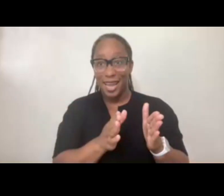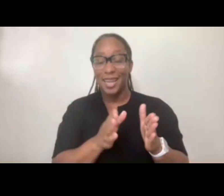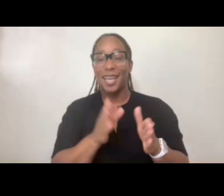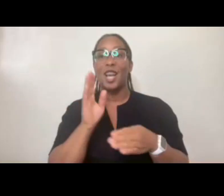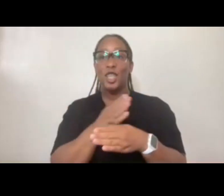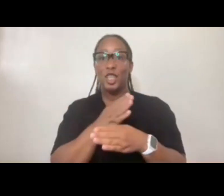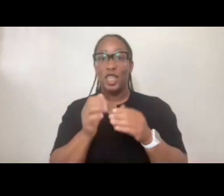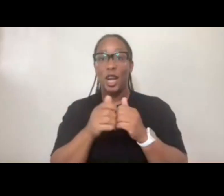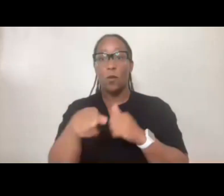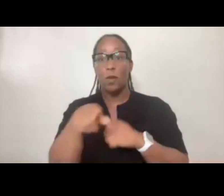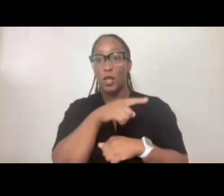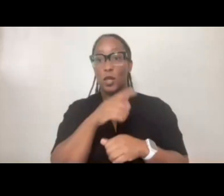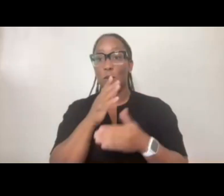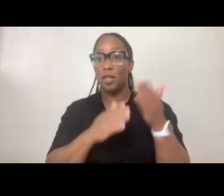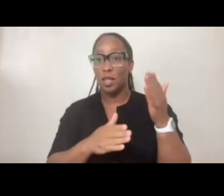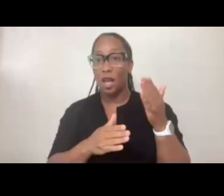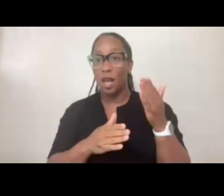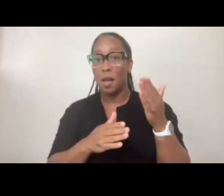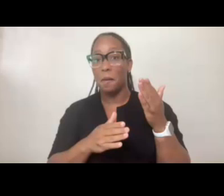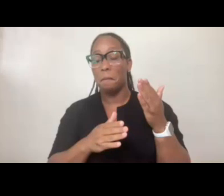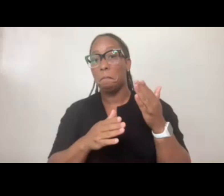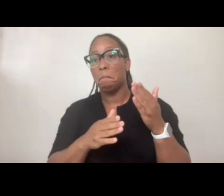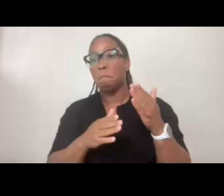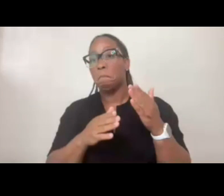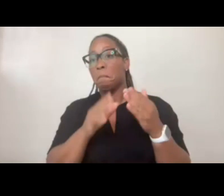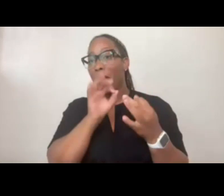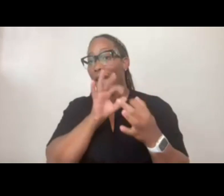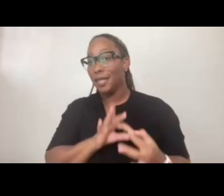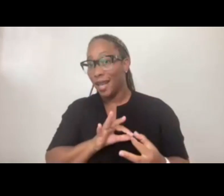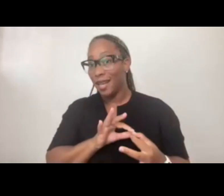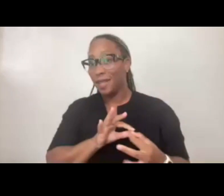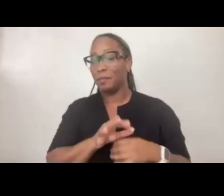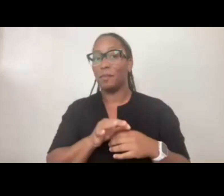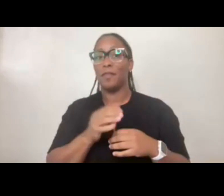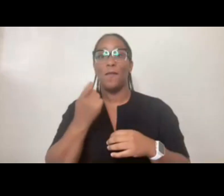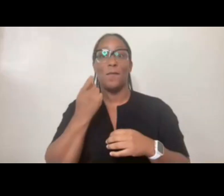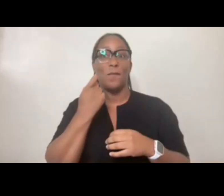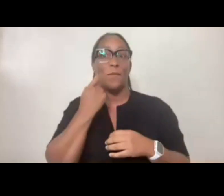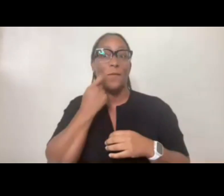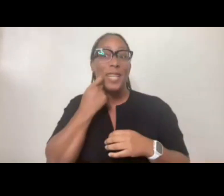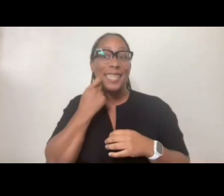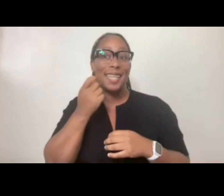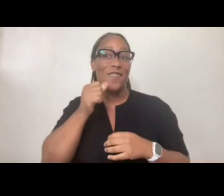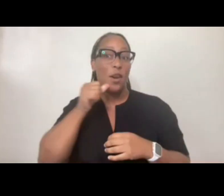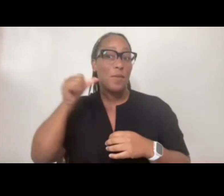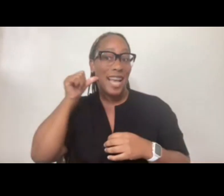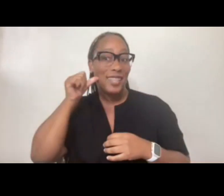So some some insights as fresh as yesterday. I'm I'm I'm back.